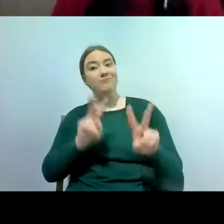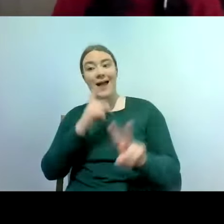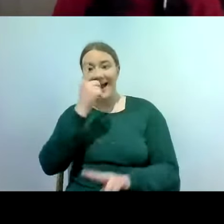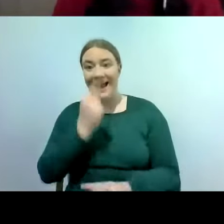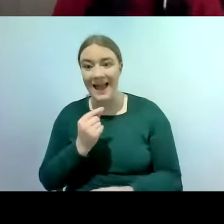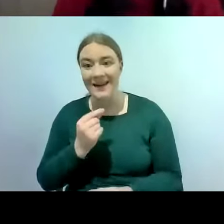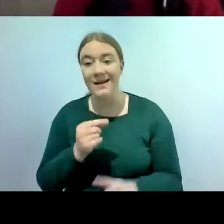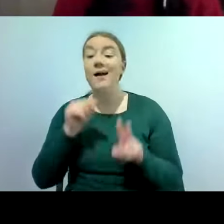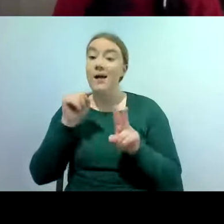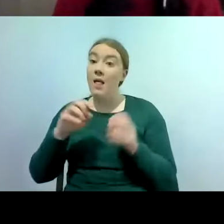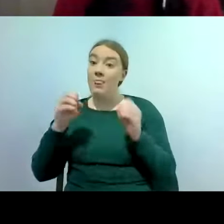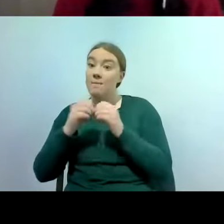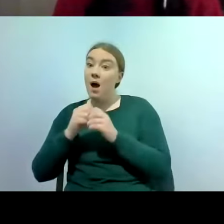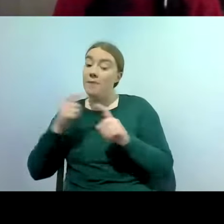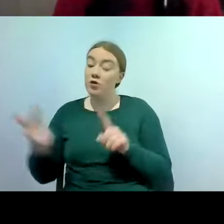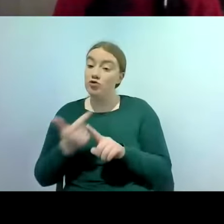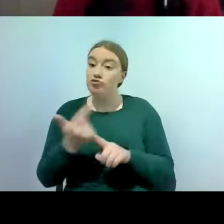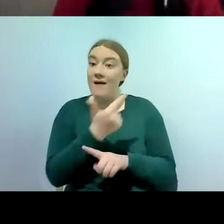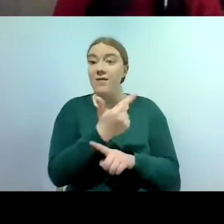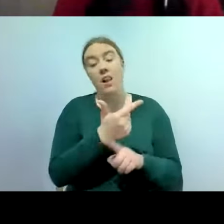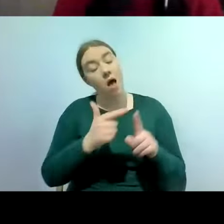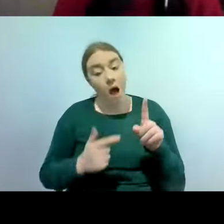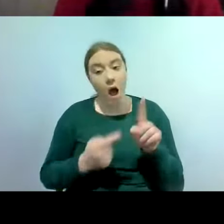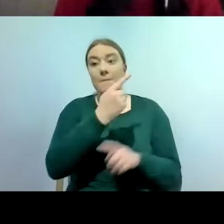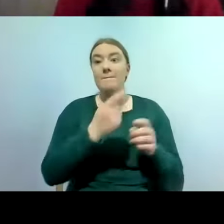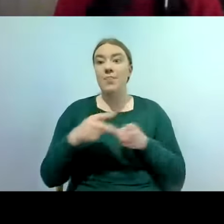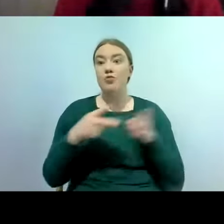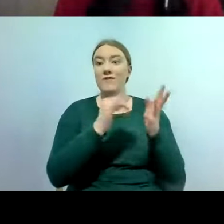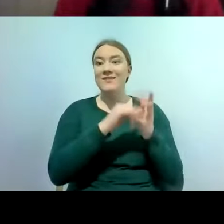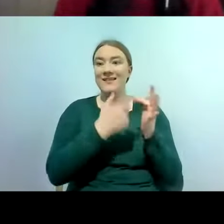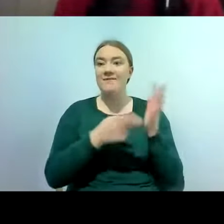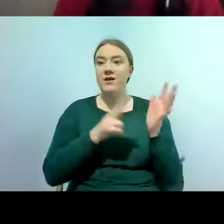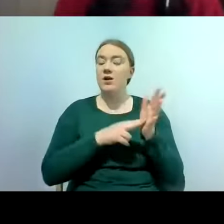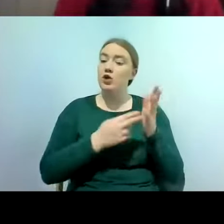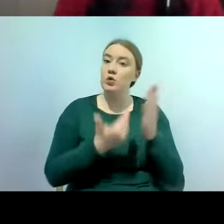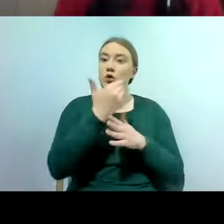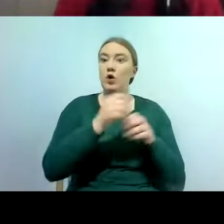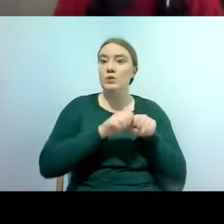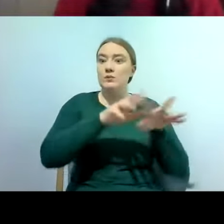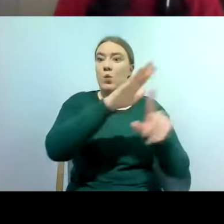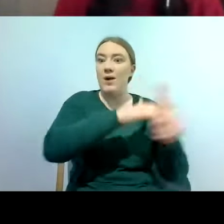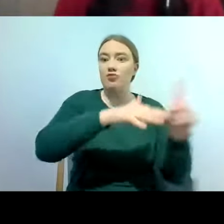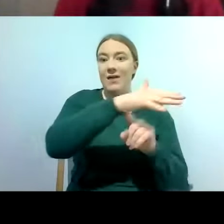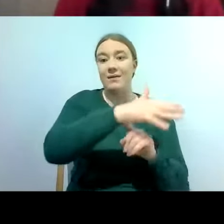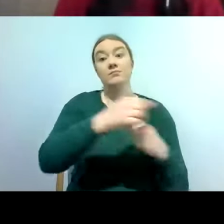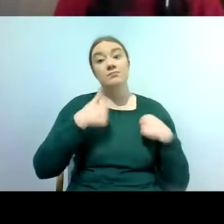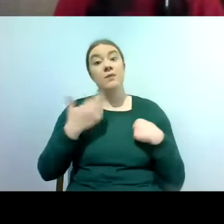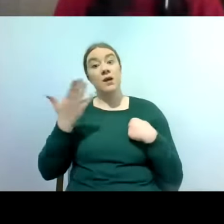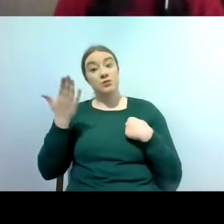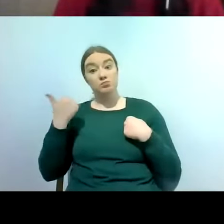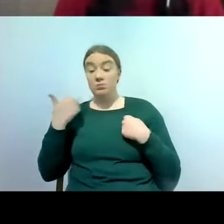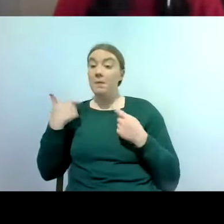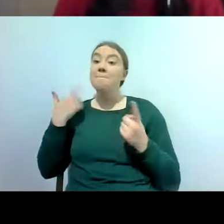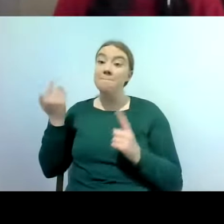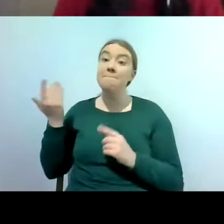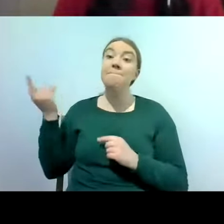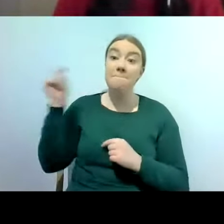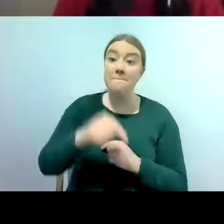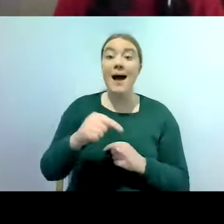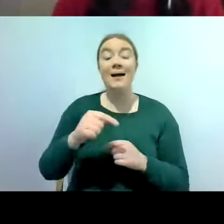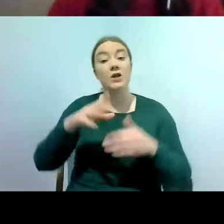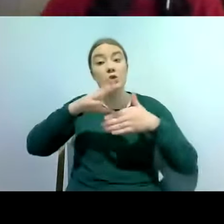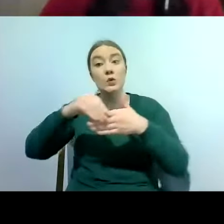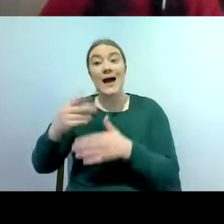gravels upstream in the river severn and so we've just been back and tagged um 20 more fish and glad